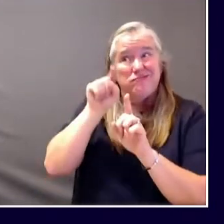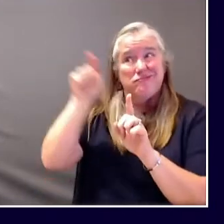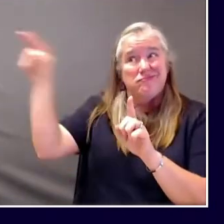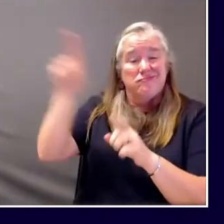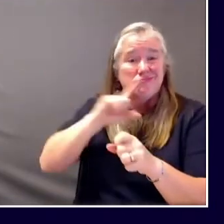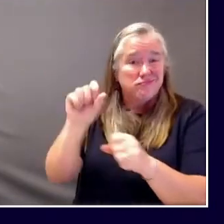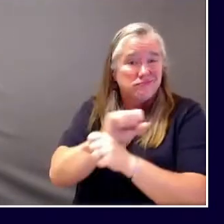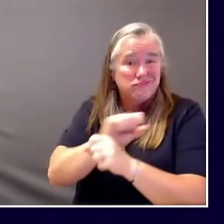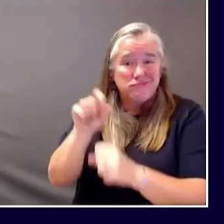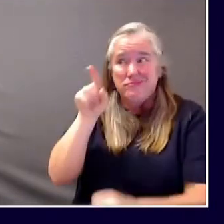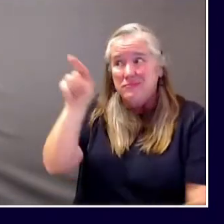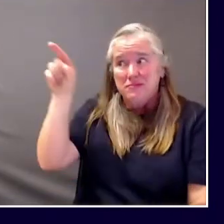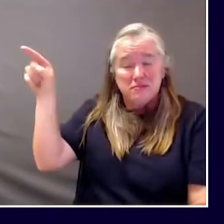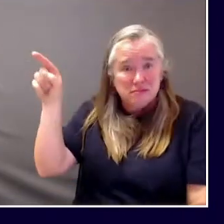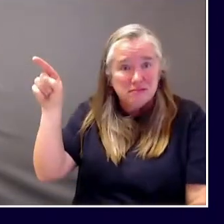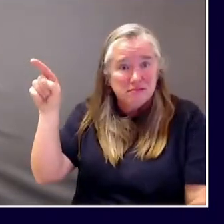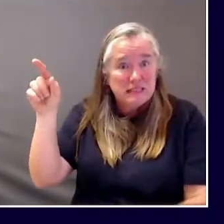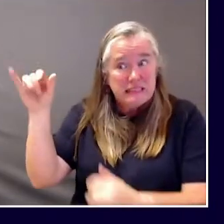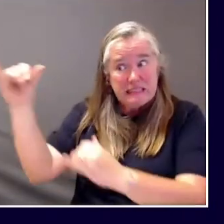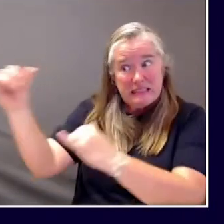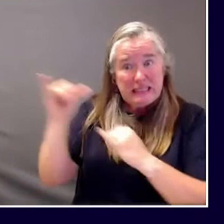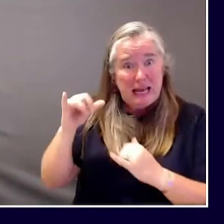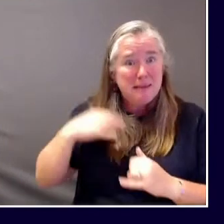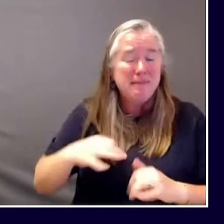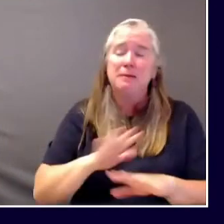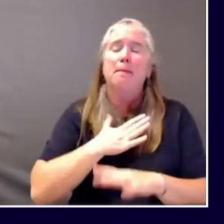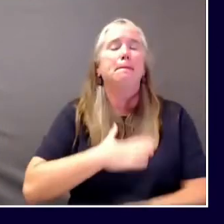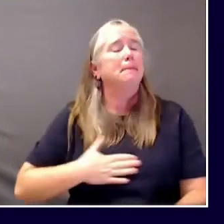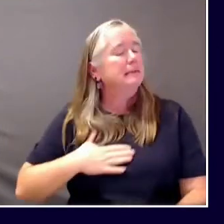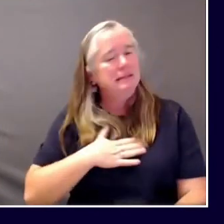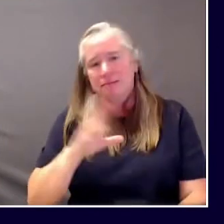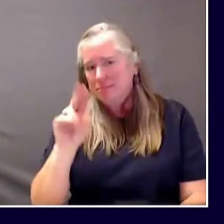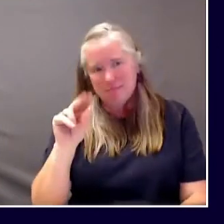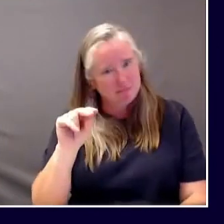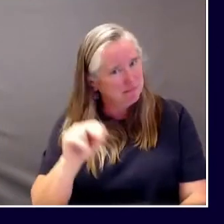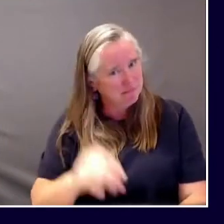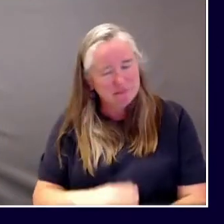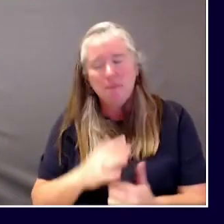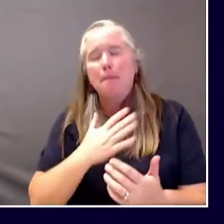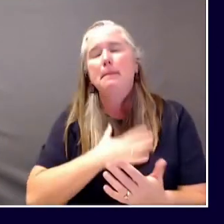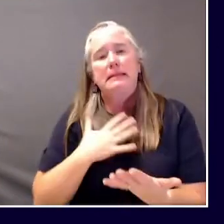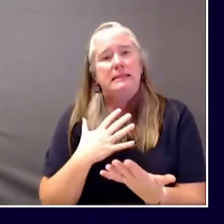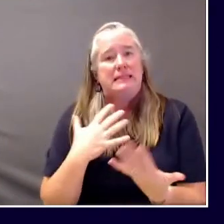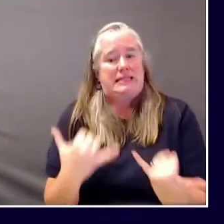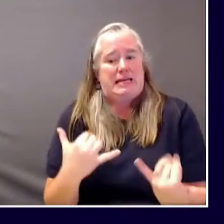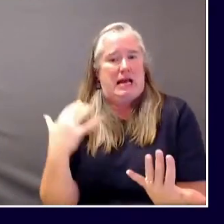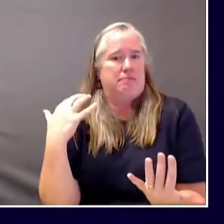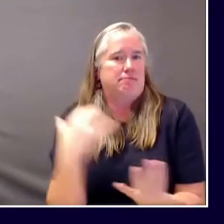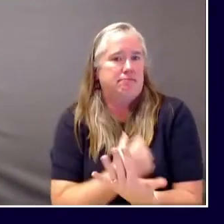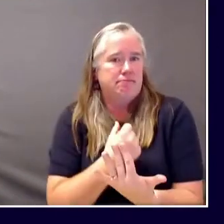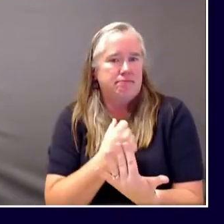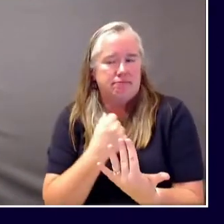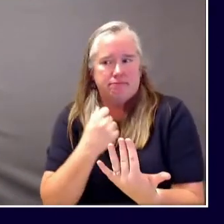let's not let that happen here let's make sure we take this